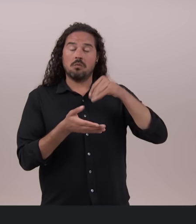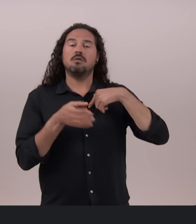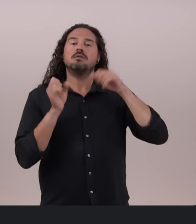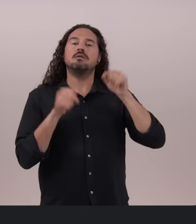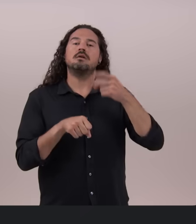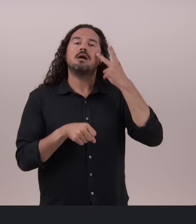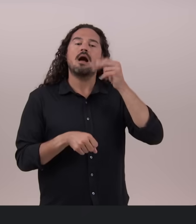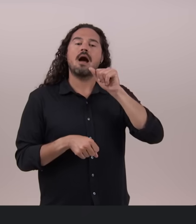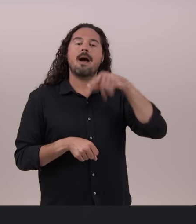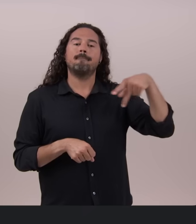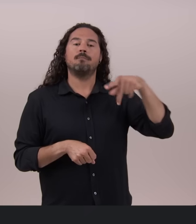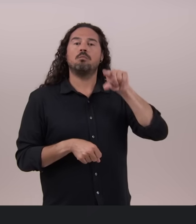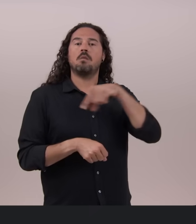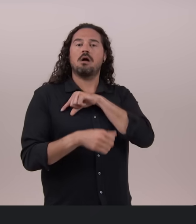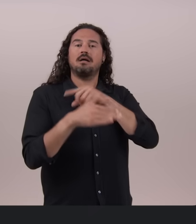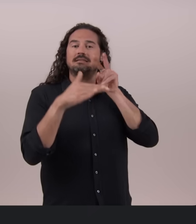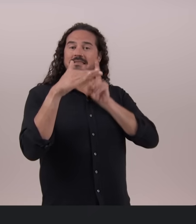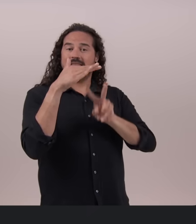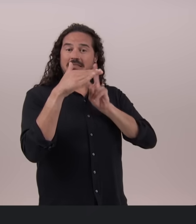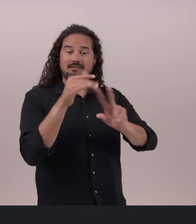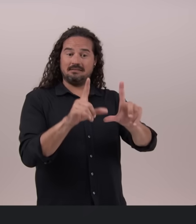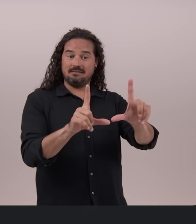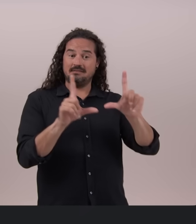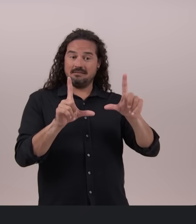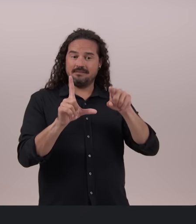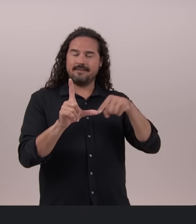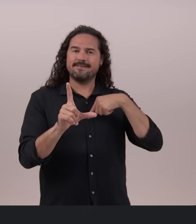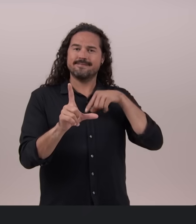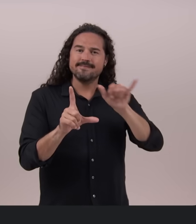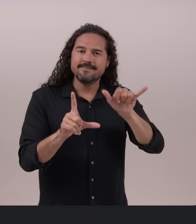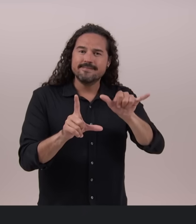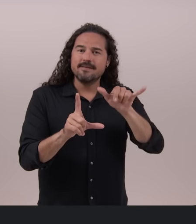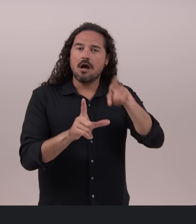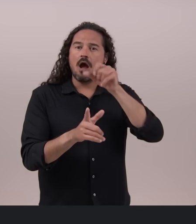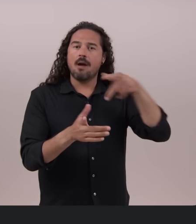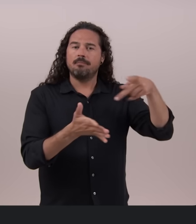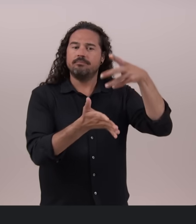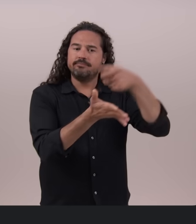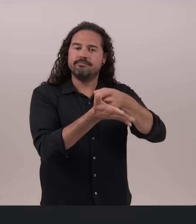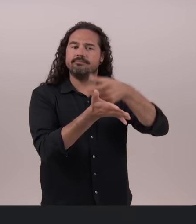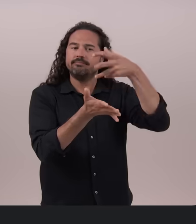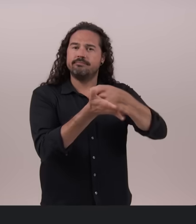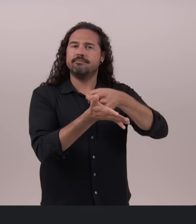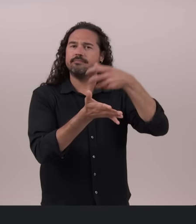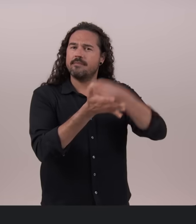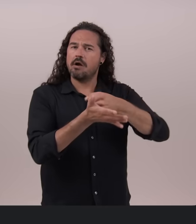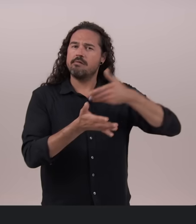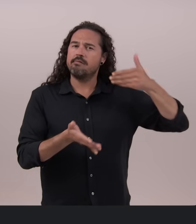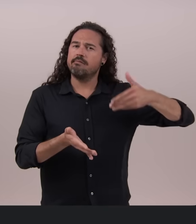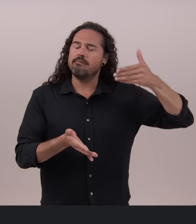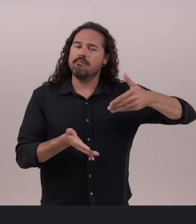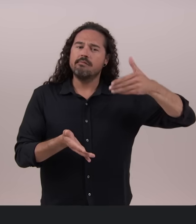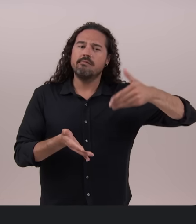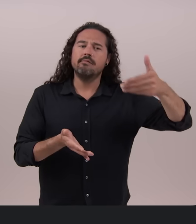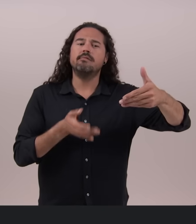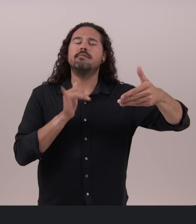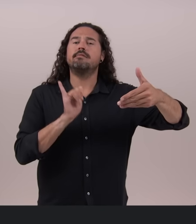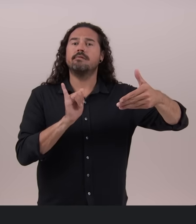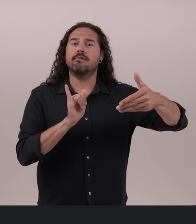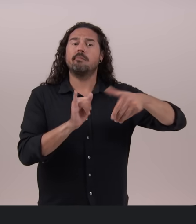Insights window. And I can see that my app has been crashing too much in production. And on top of that, we also want to be